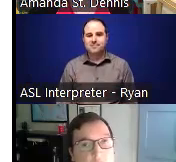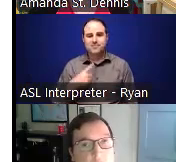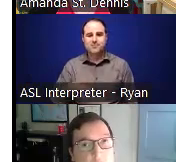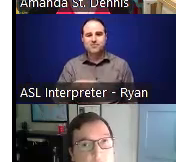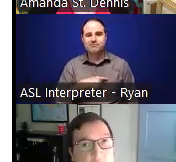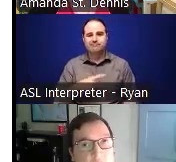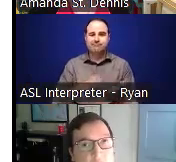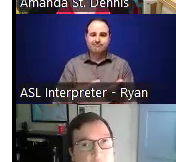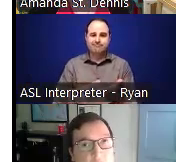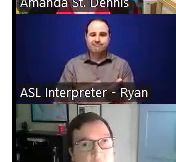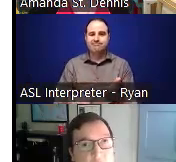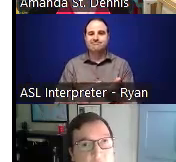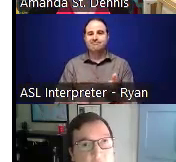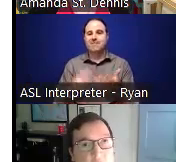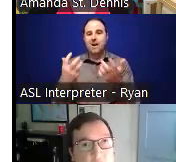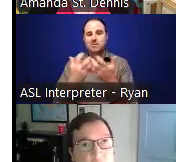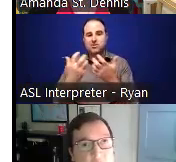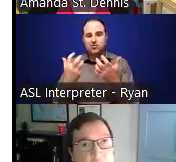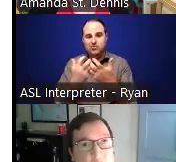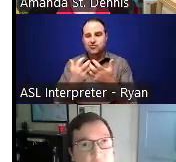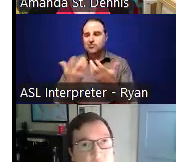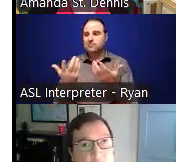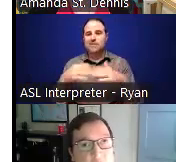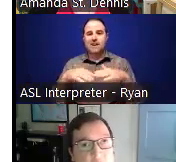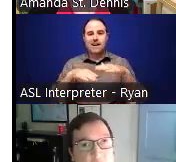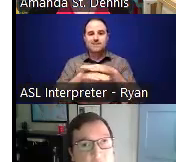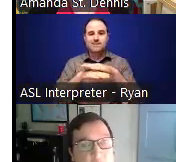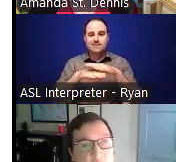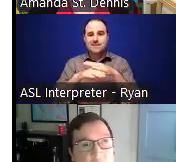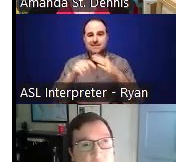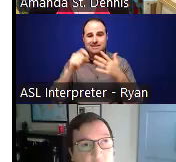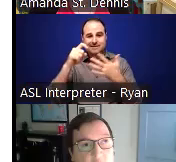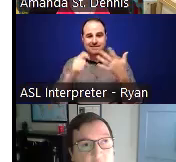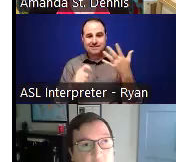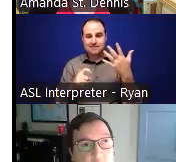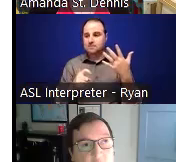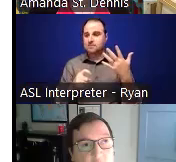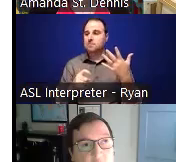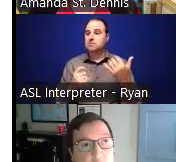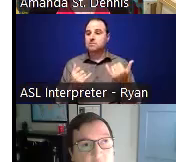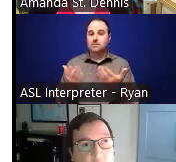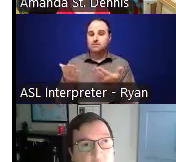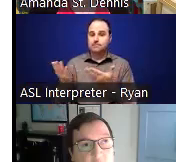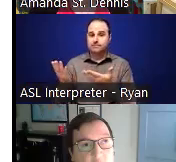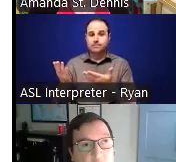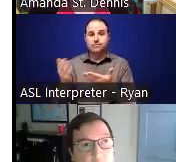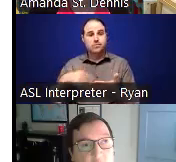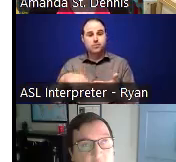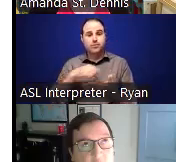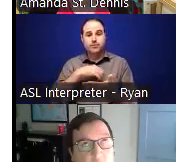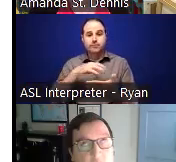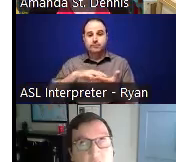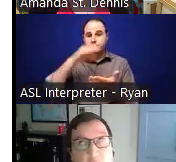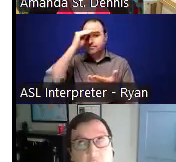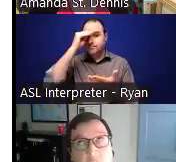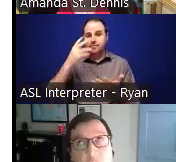some of the access needs, and so we wanted to talk about some of what has been learned from